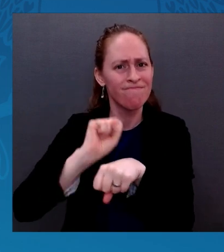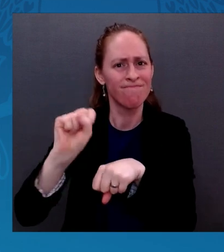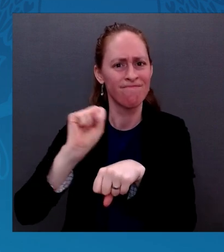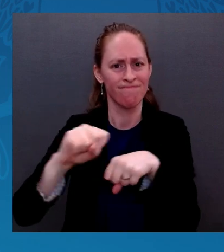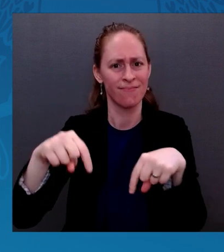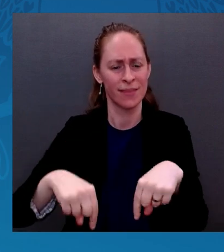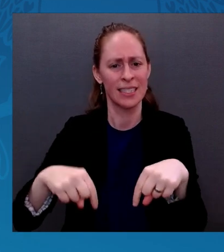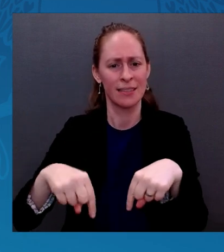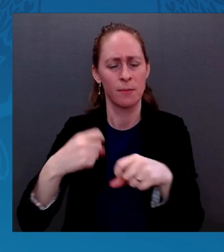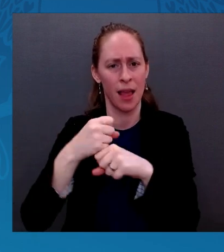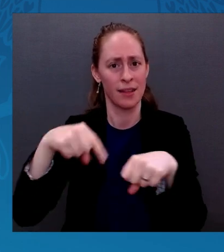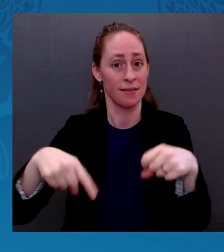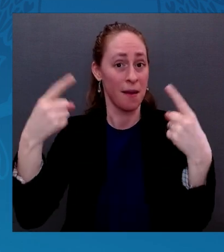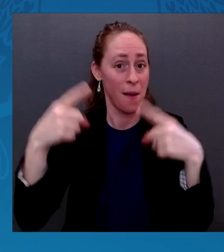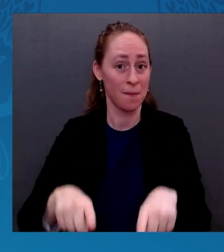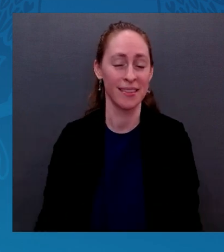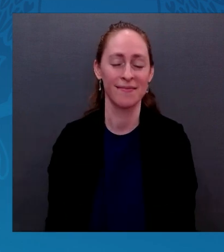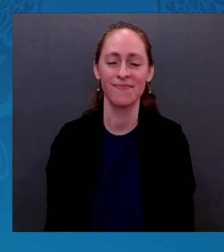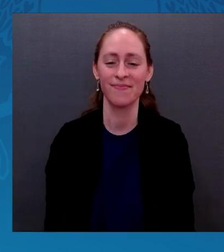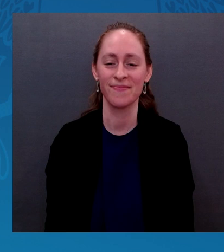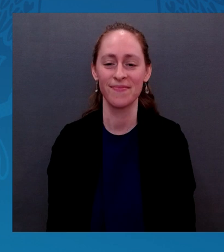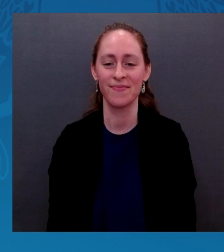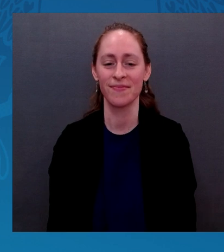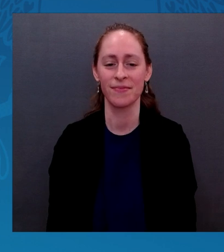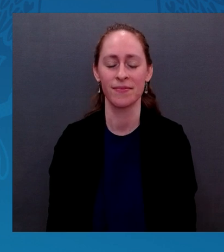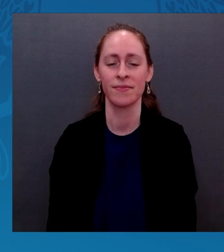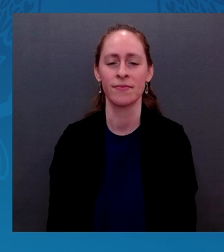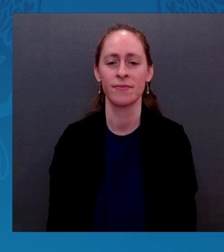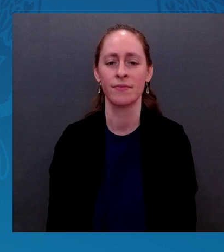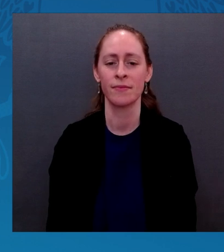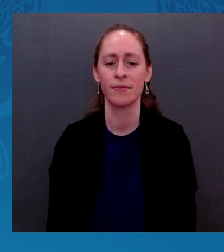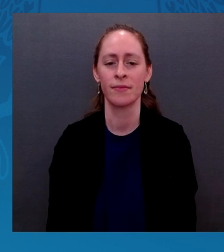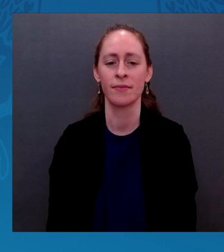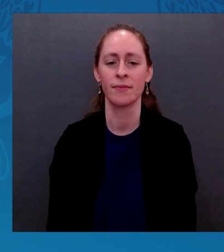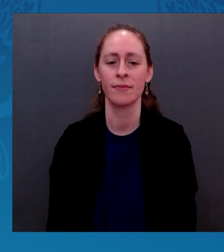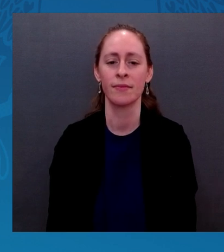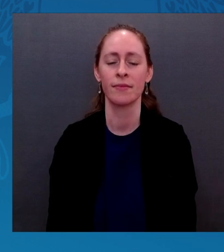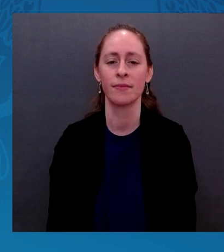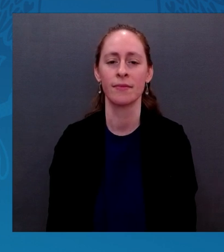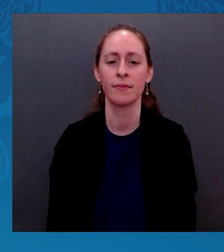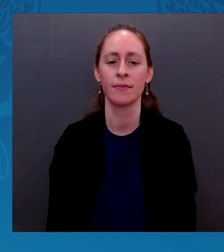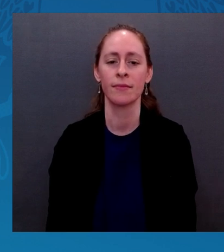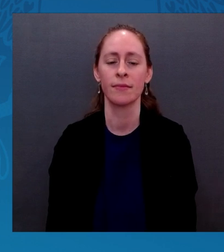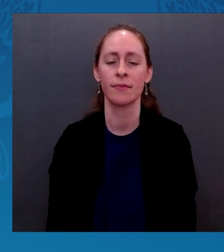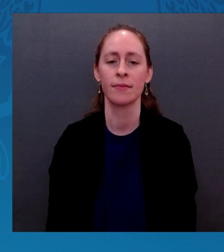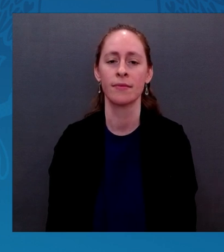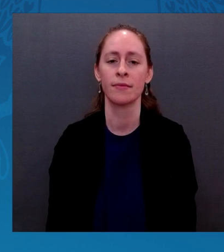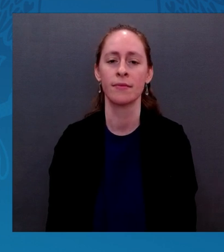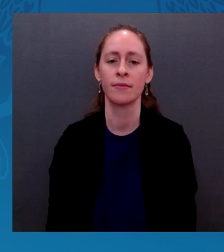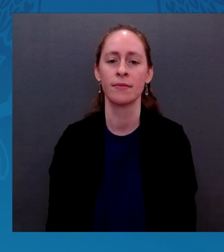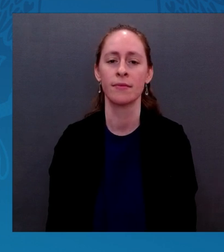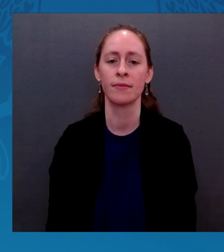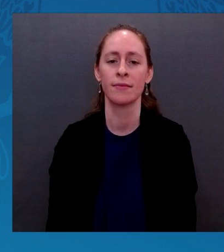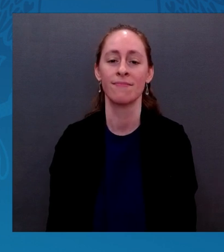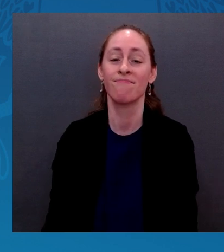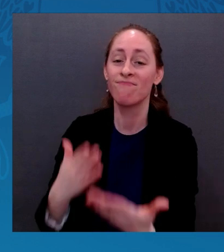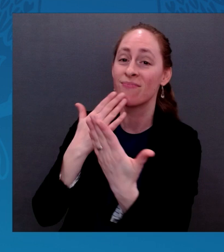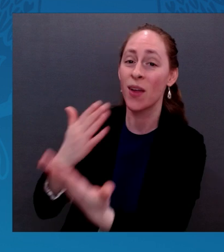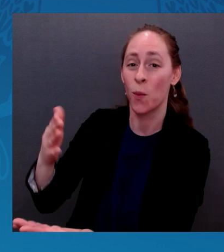Administrator Regan: Thank you, Madam vice President. It is so good you often see that her passion on this topic